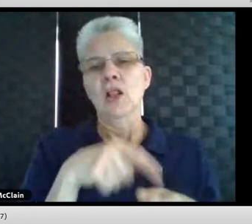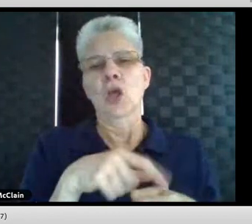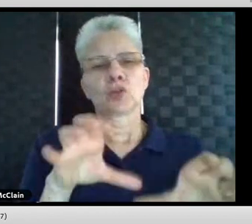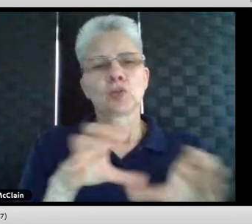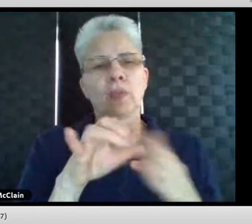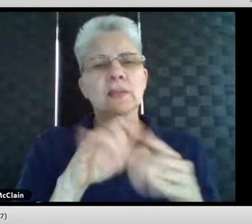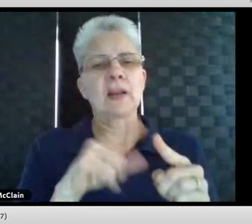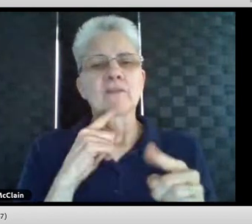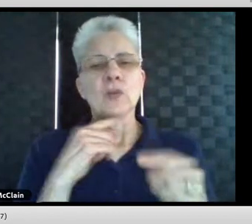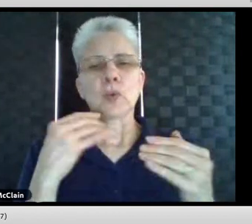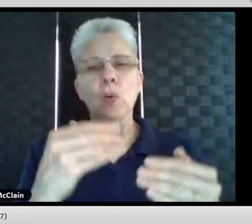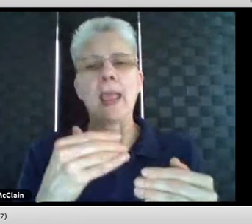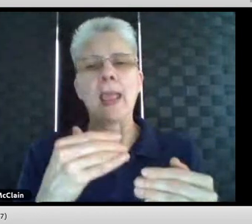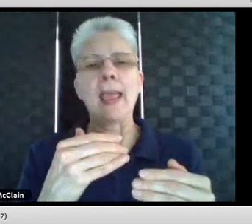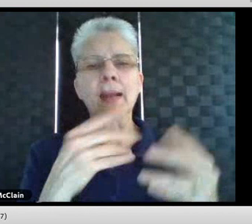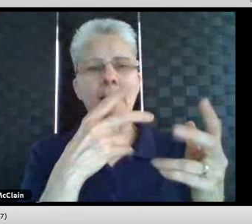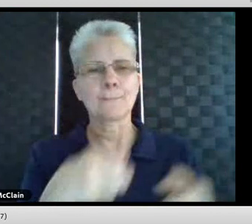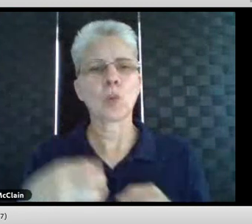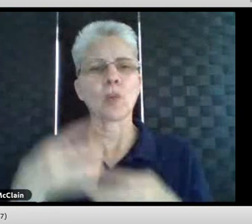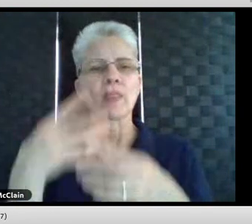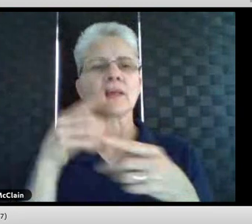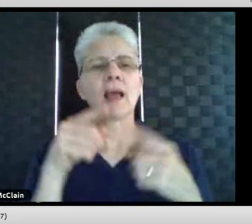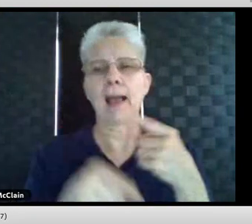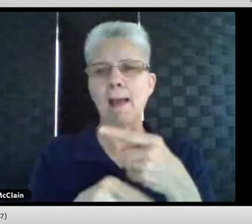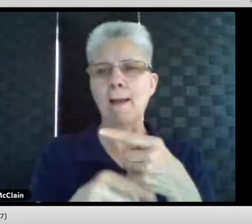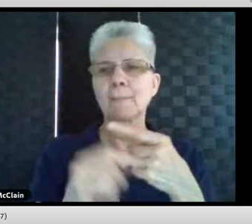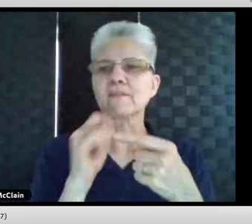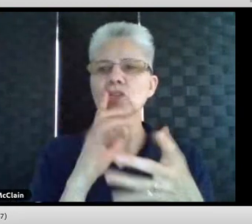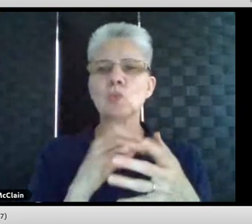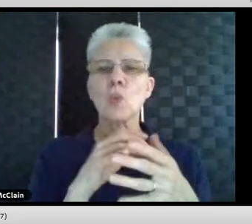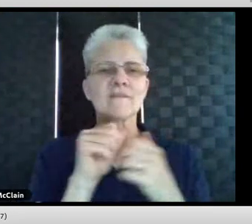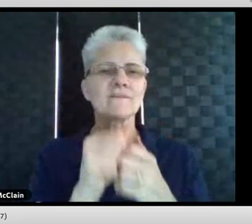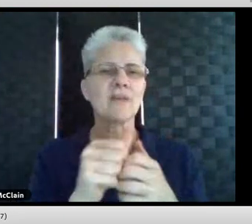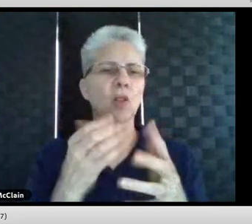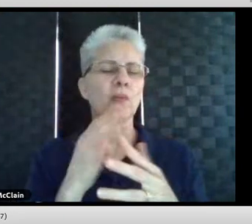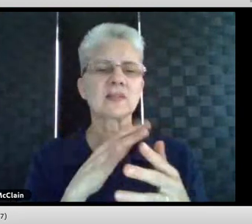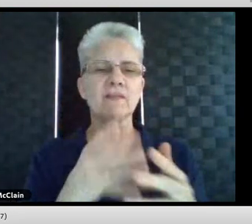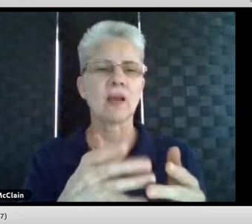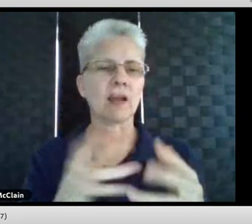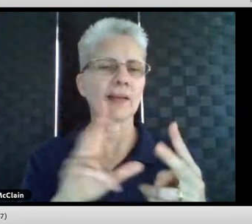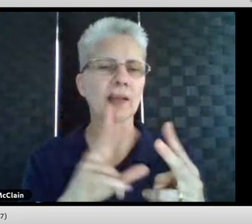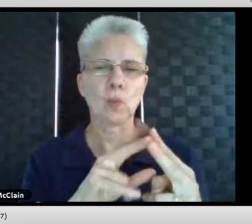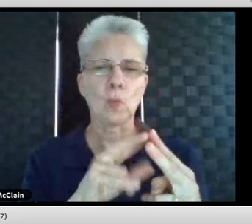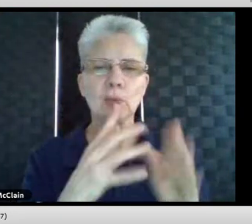but if you would go ahead and pull this up, or if you just want to follow through, that's okay. You're going to get a copy of this.